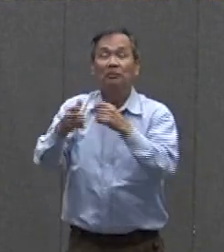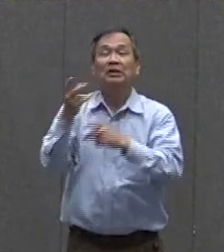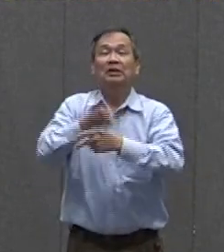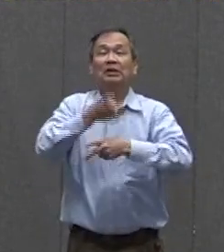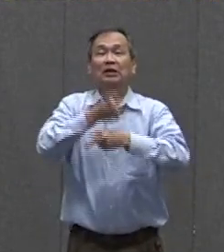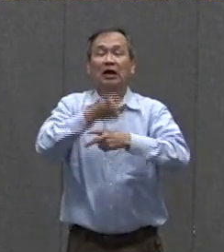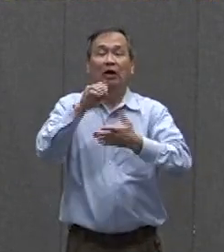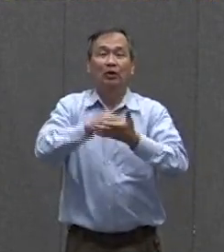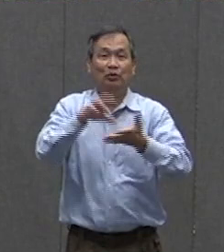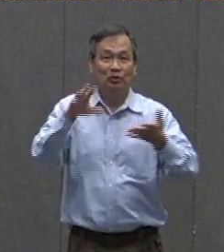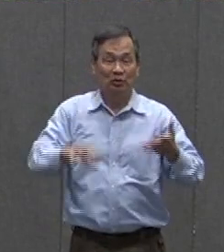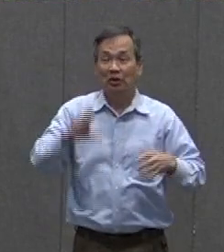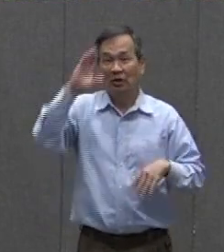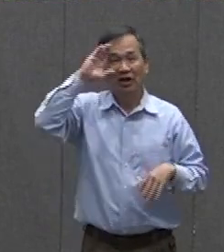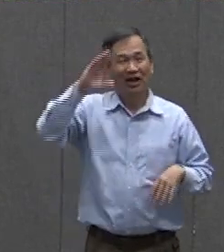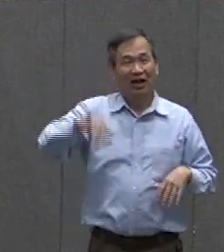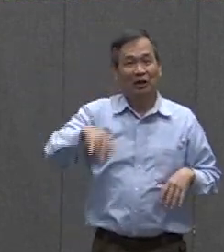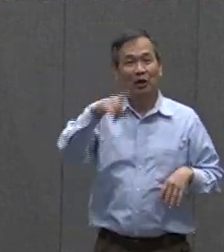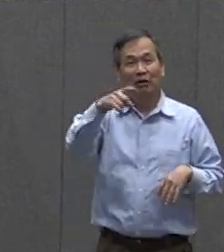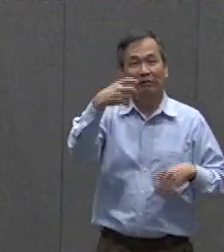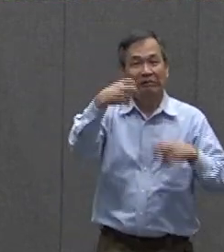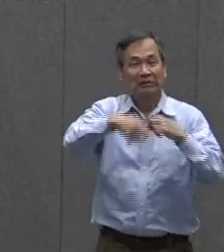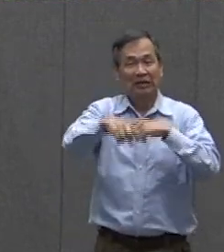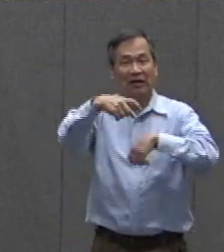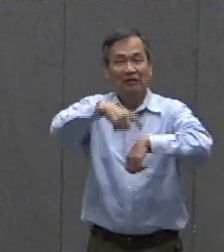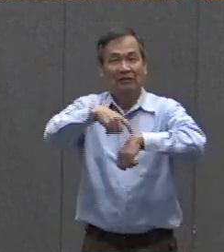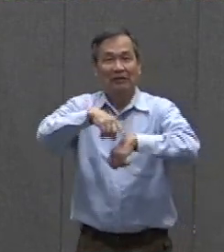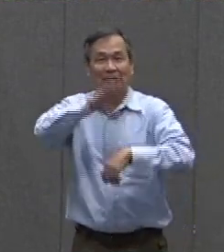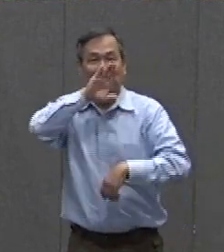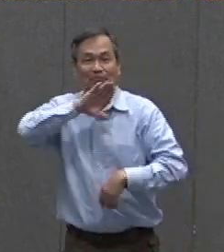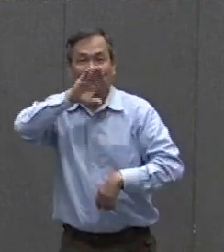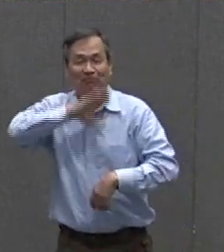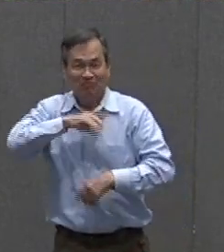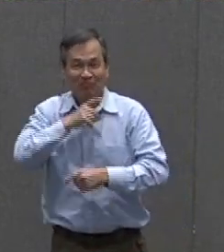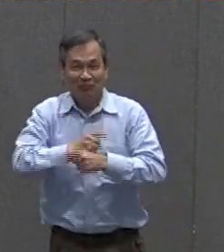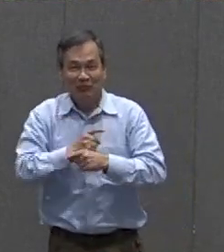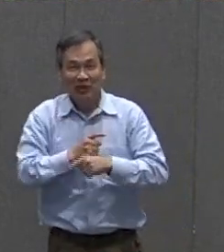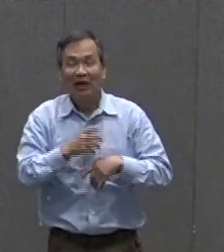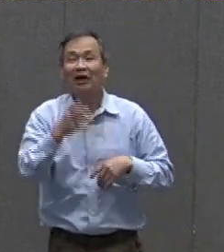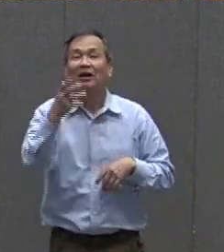I know that this is a trying time, can be a little frustrating and so there are some things